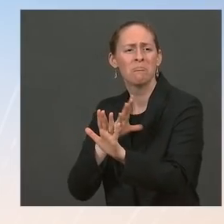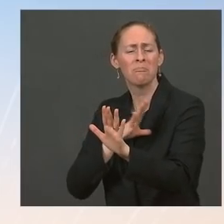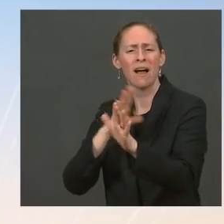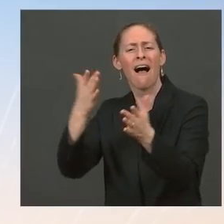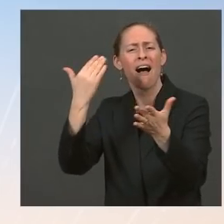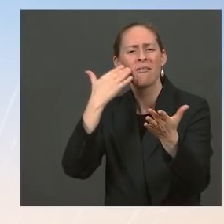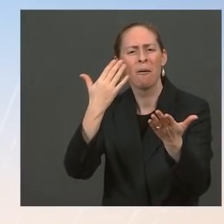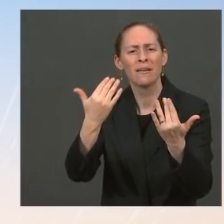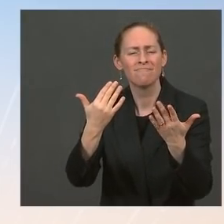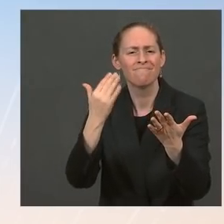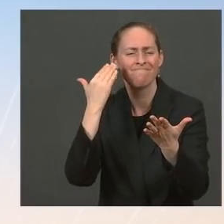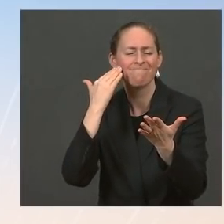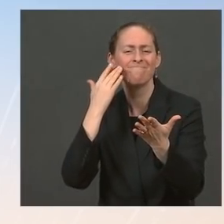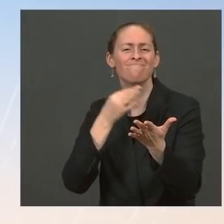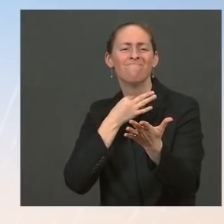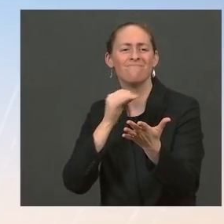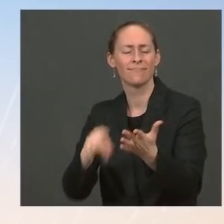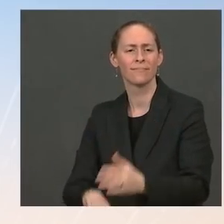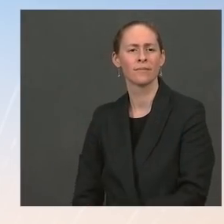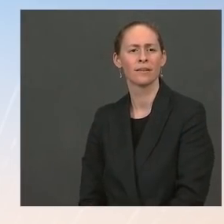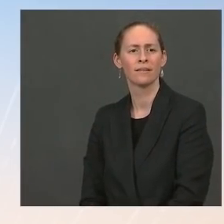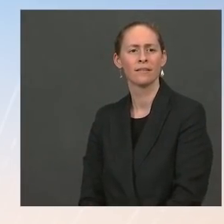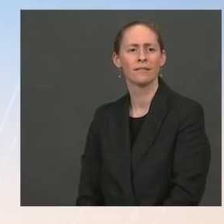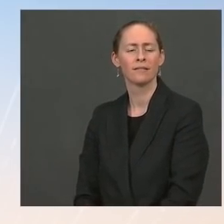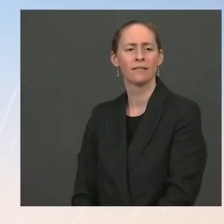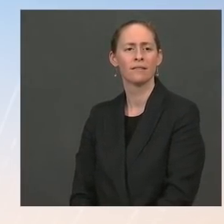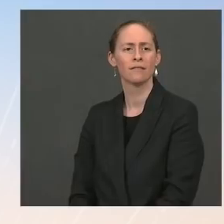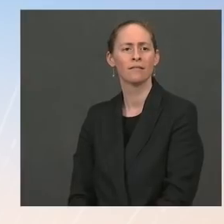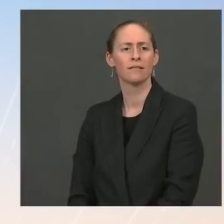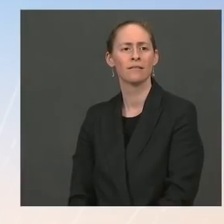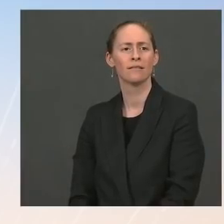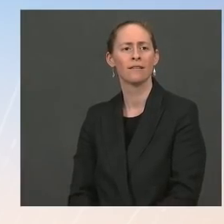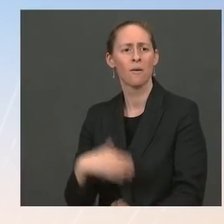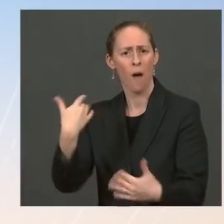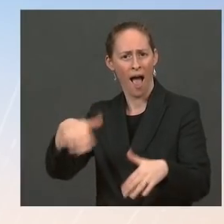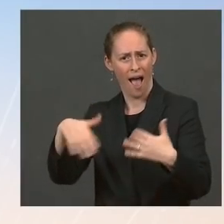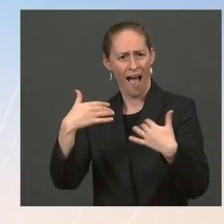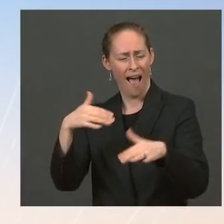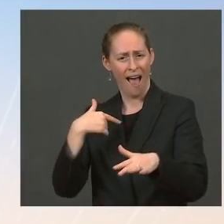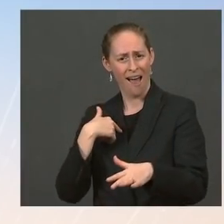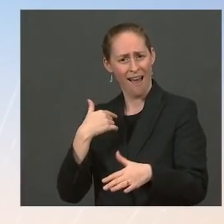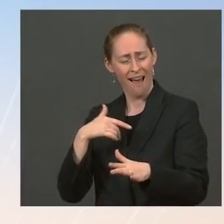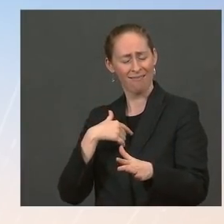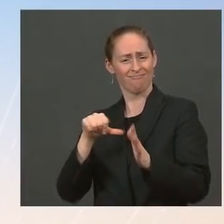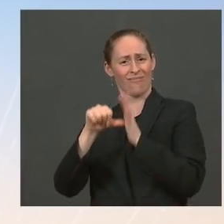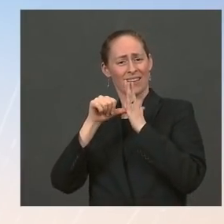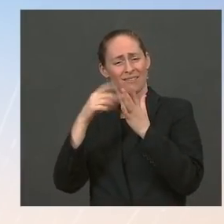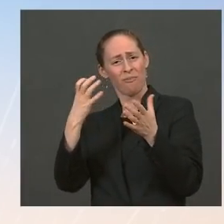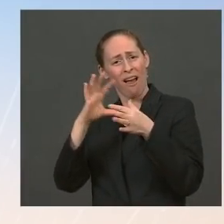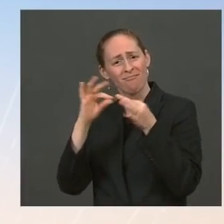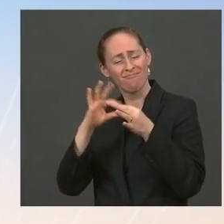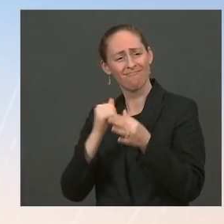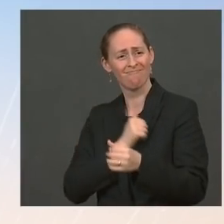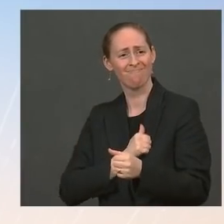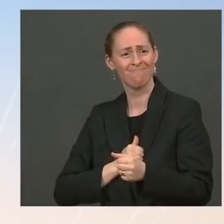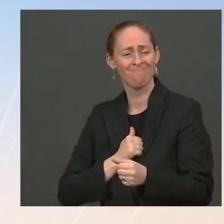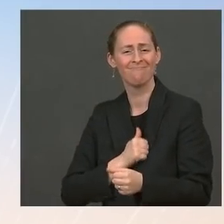I have to apologize. Ms. Psaki: Yeah. Oh, wow. Sick burn. You as one -- The Press: Built into the DNA.